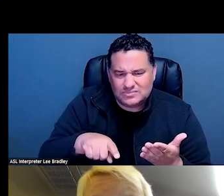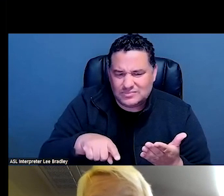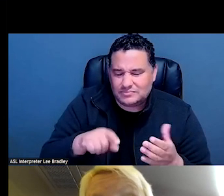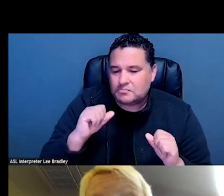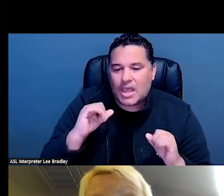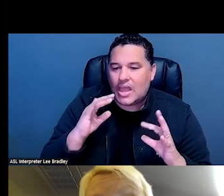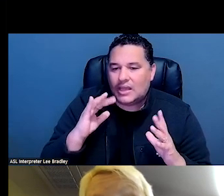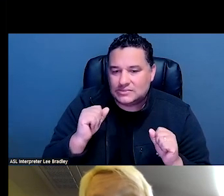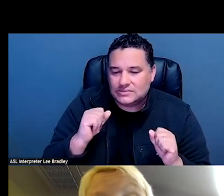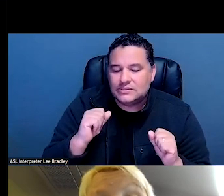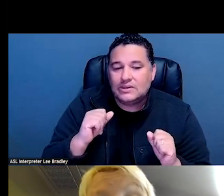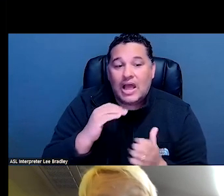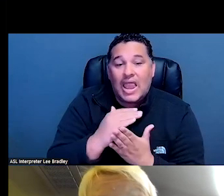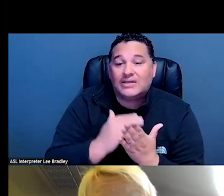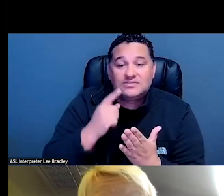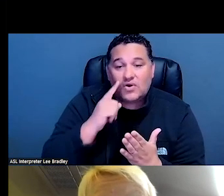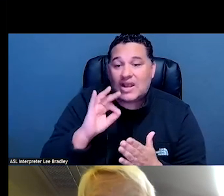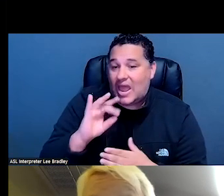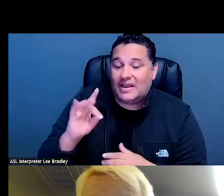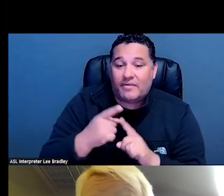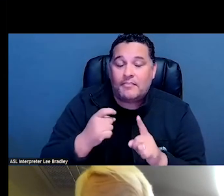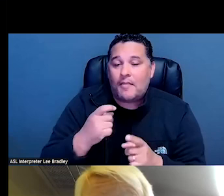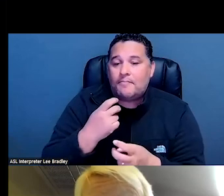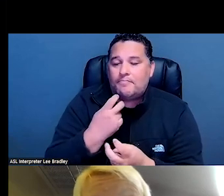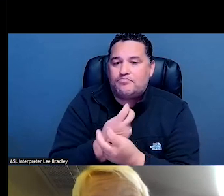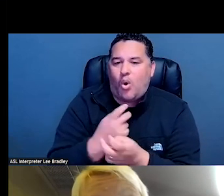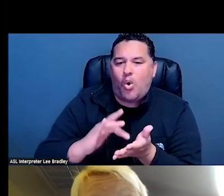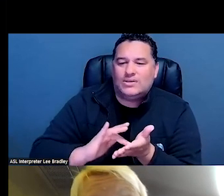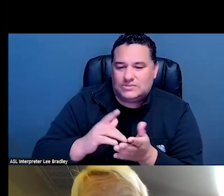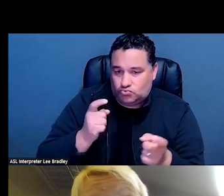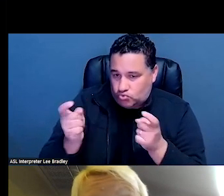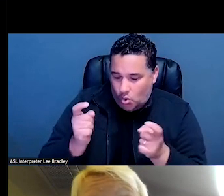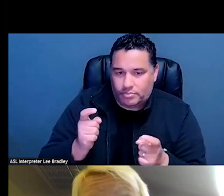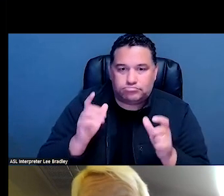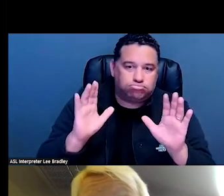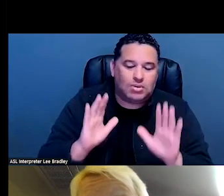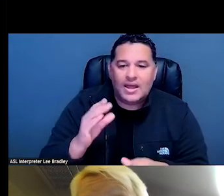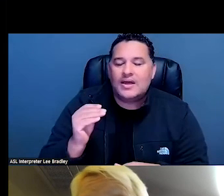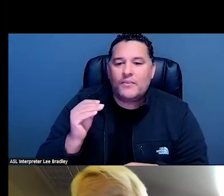EXCITED. SO, I THINK, NEXT WEEK , IT IS GOING TO BE AMAZING. LESSONS FOR